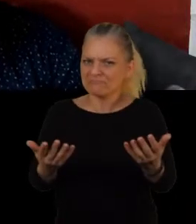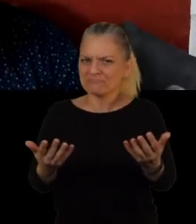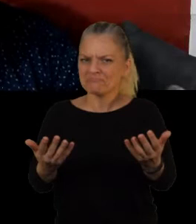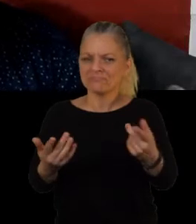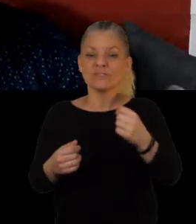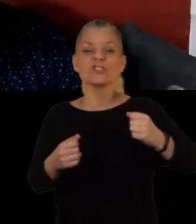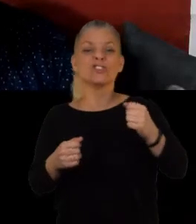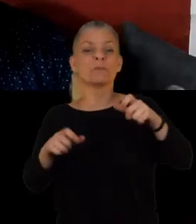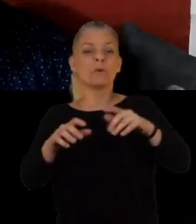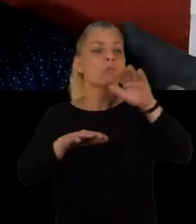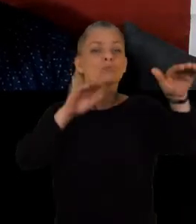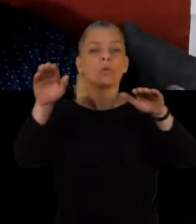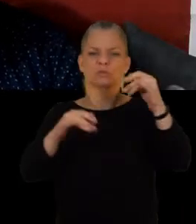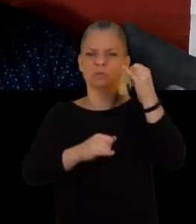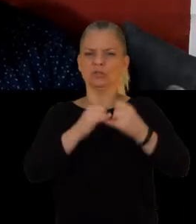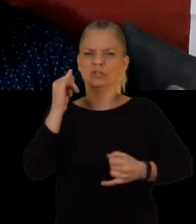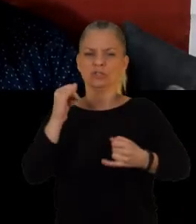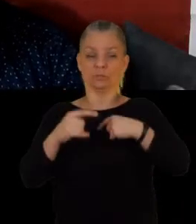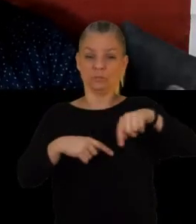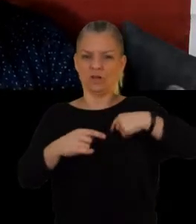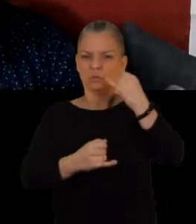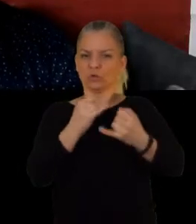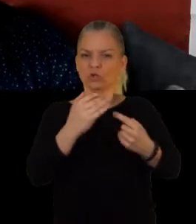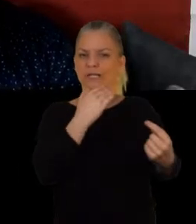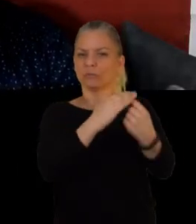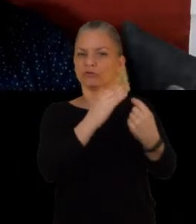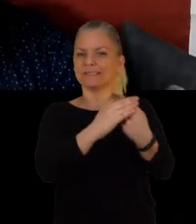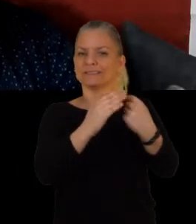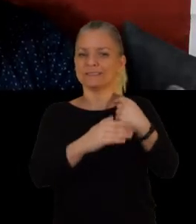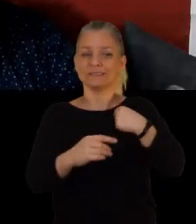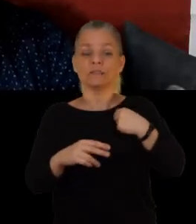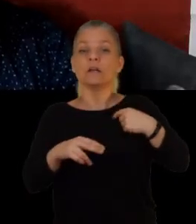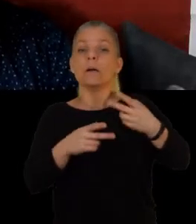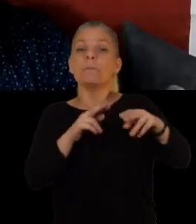well Scottish people abroad are just the worst they we are the worst immigrants like my folks